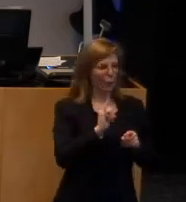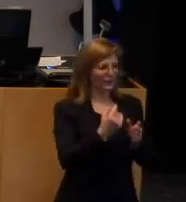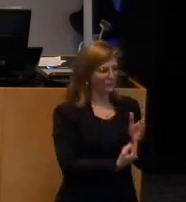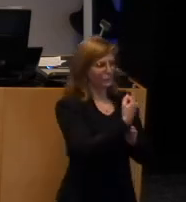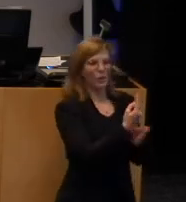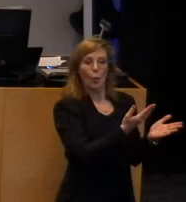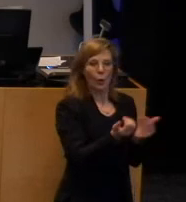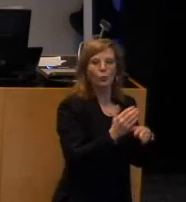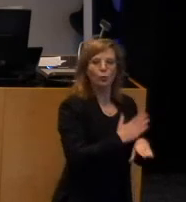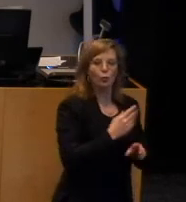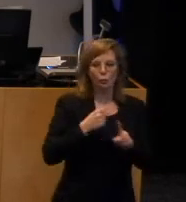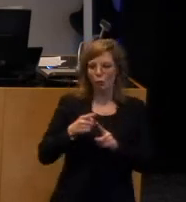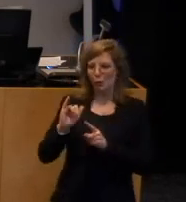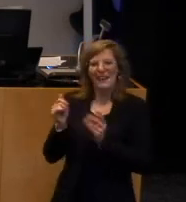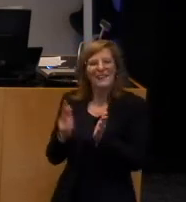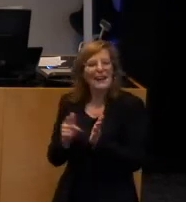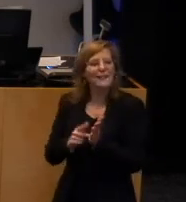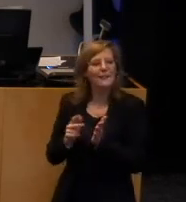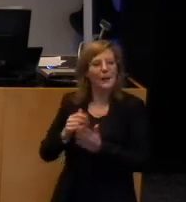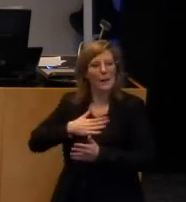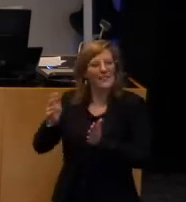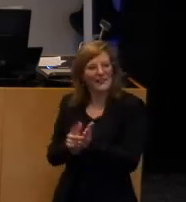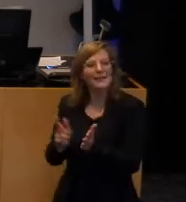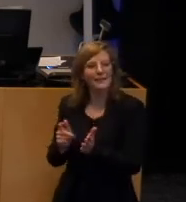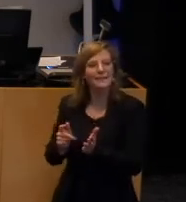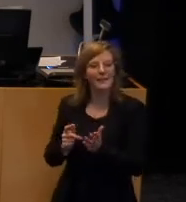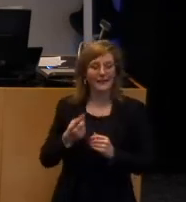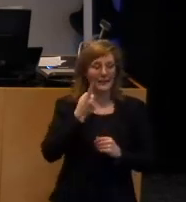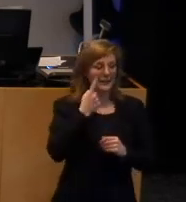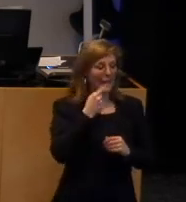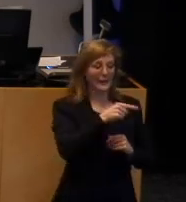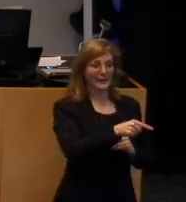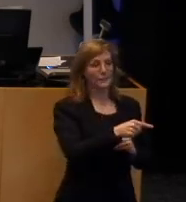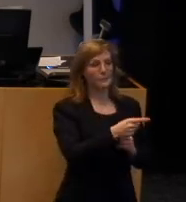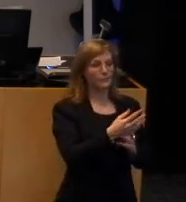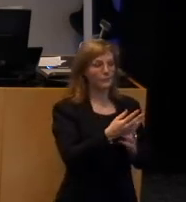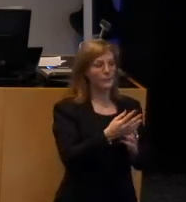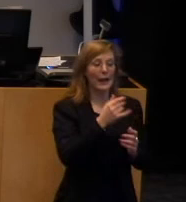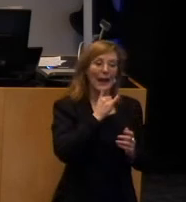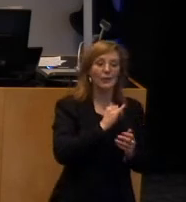Now triggers based on the analysis of the data and if the interpreters mentioned a trigger